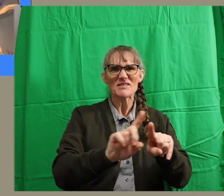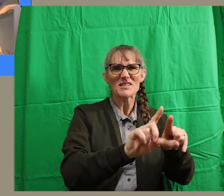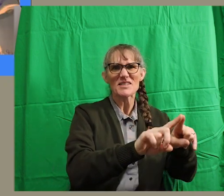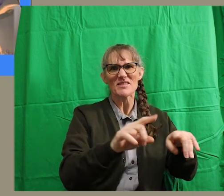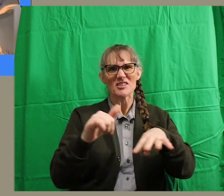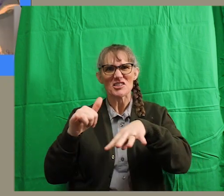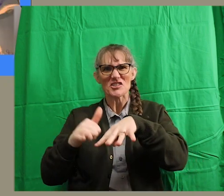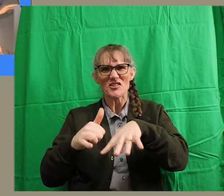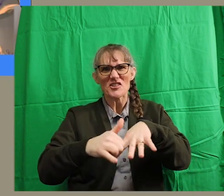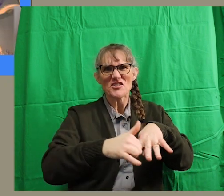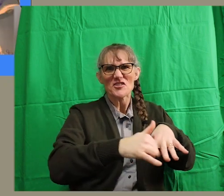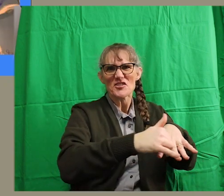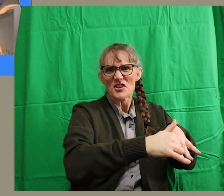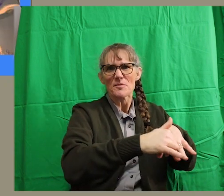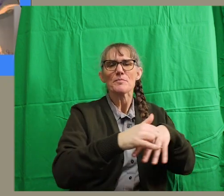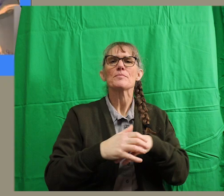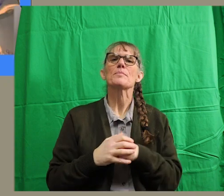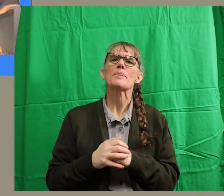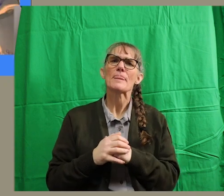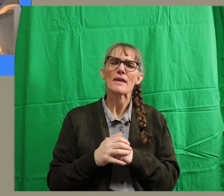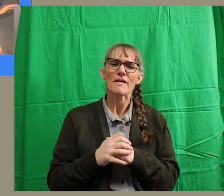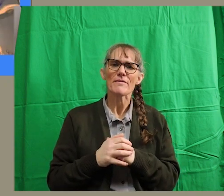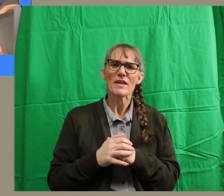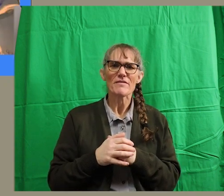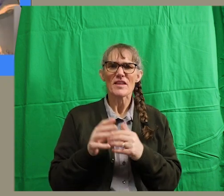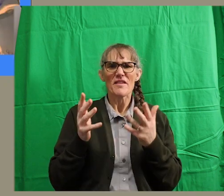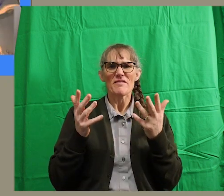have all been reconstructed many times before.